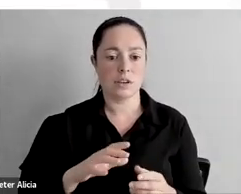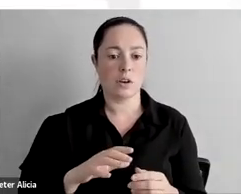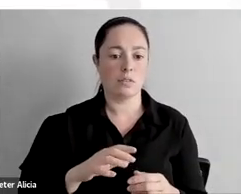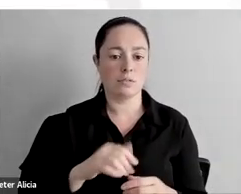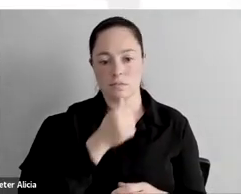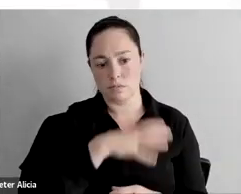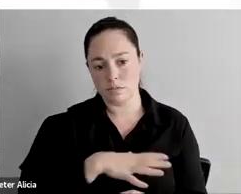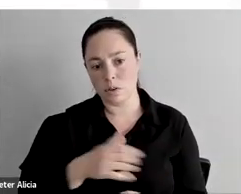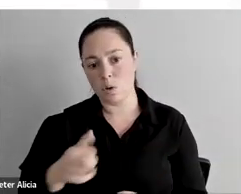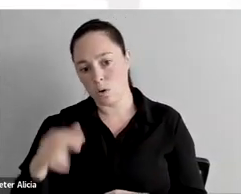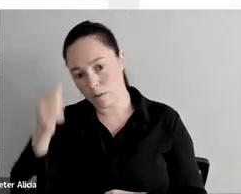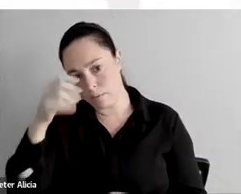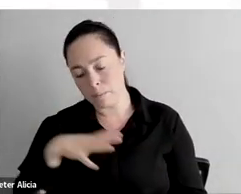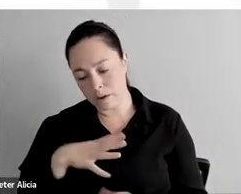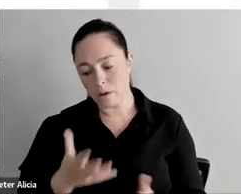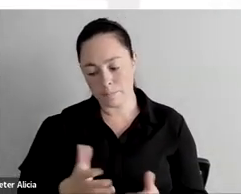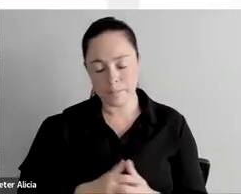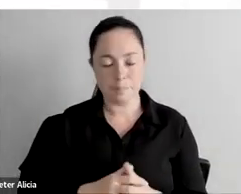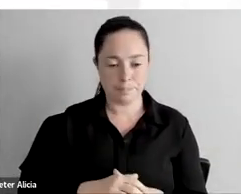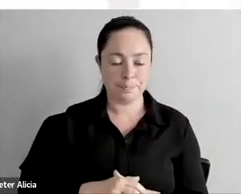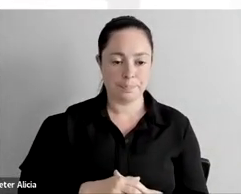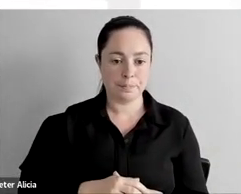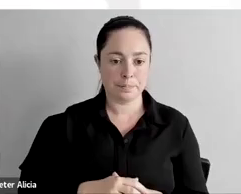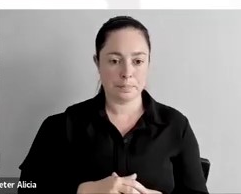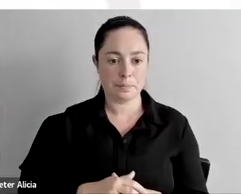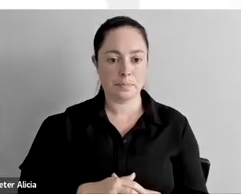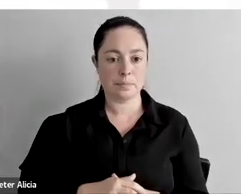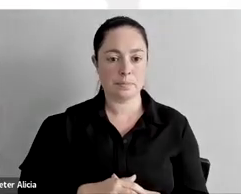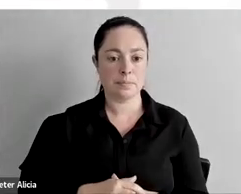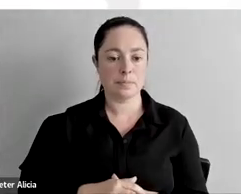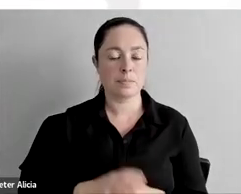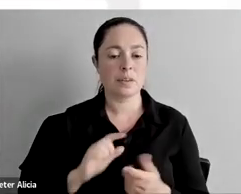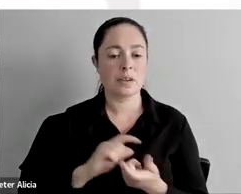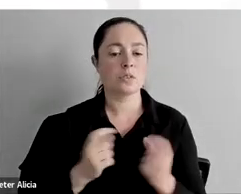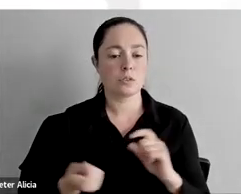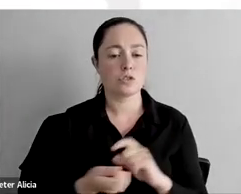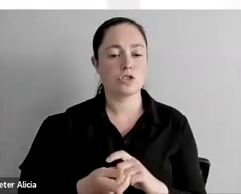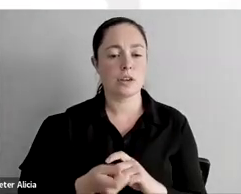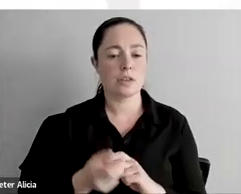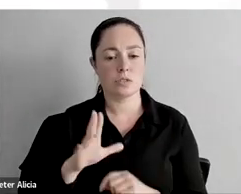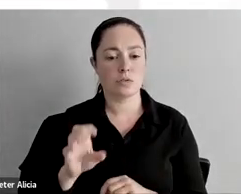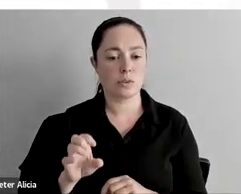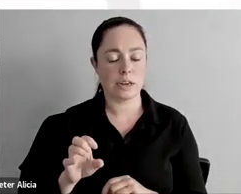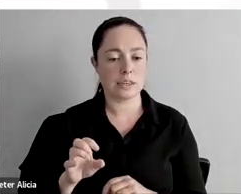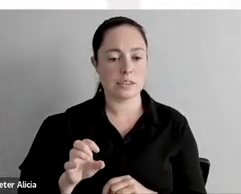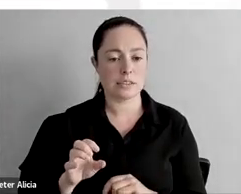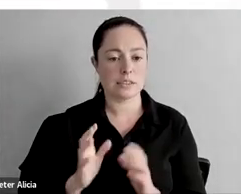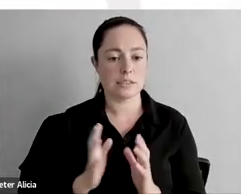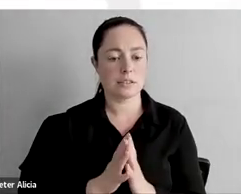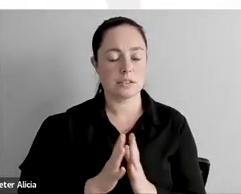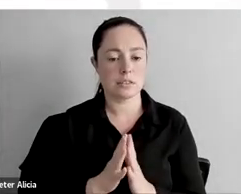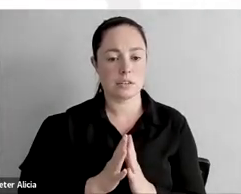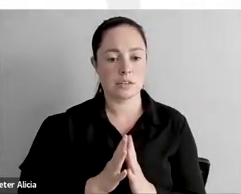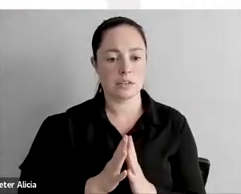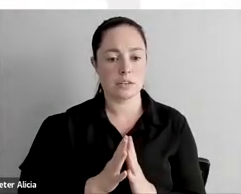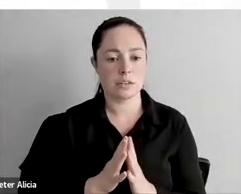let's change our race and ethnicity to Hispanic.